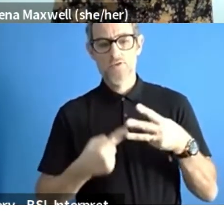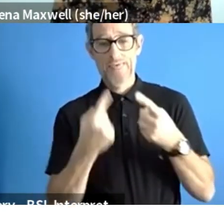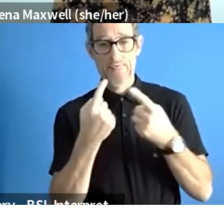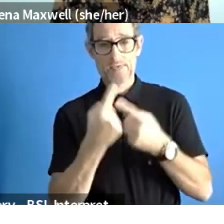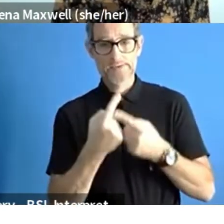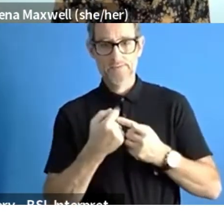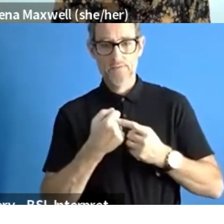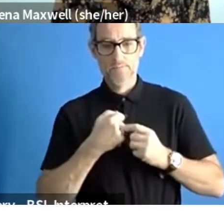back to Rowena.